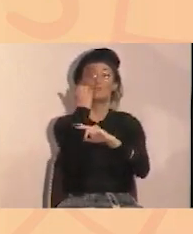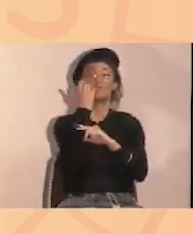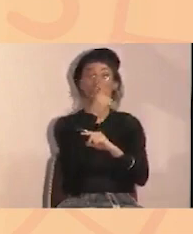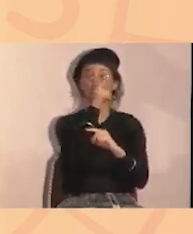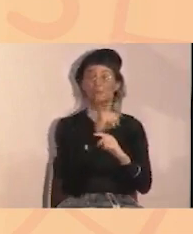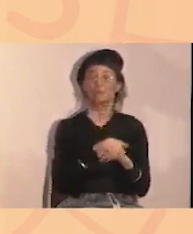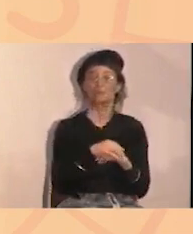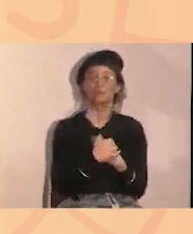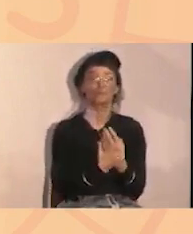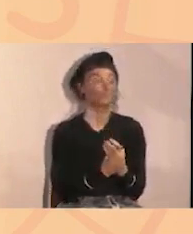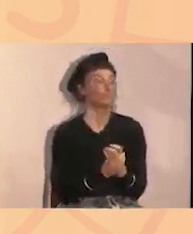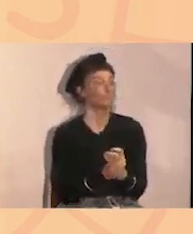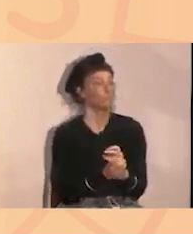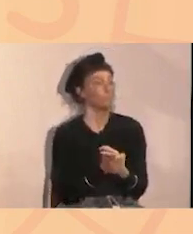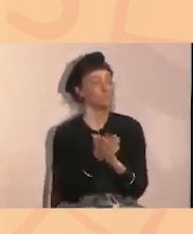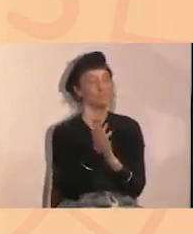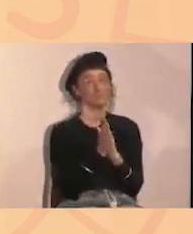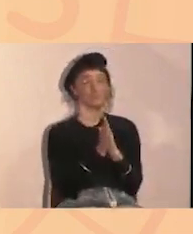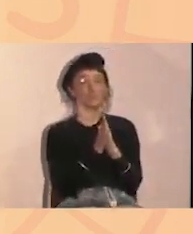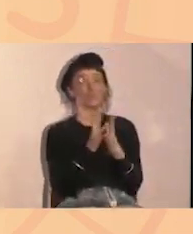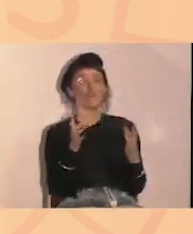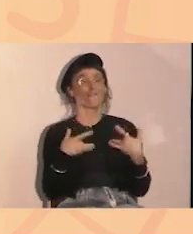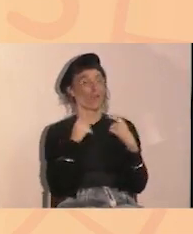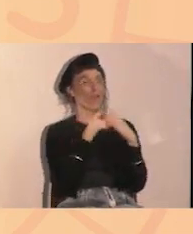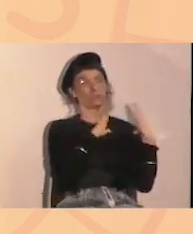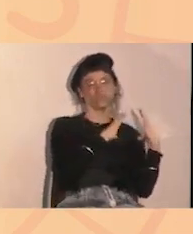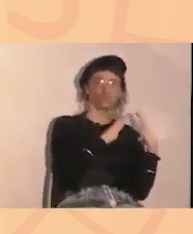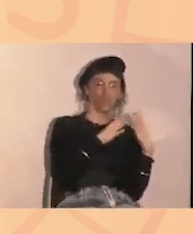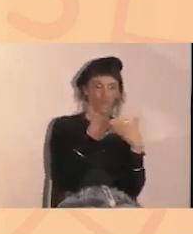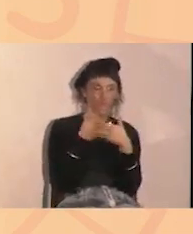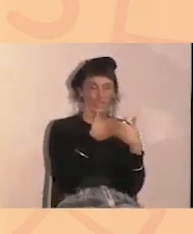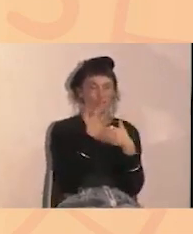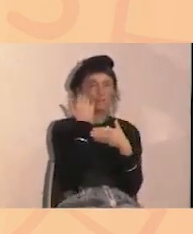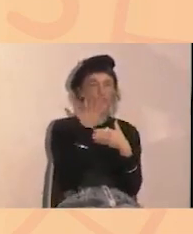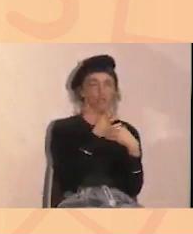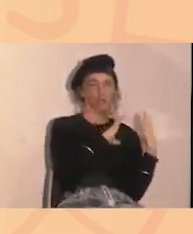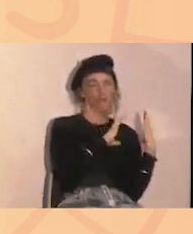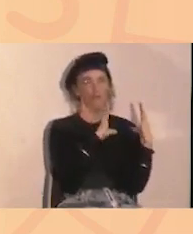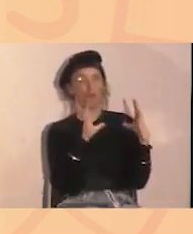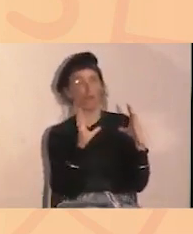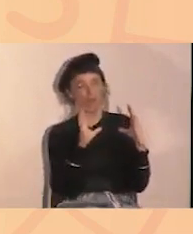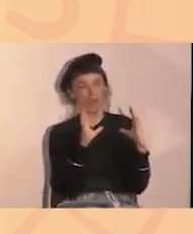from the sometimes heavy burden of fixing the future, we create new space to celebrate our now and render an archive that